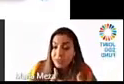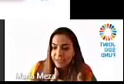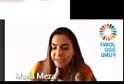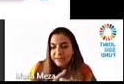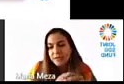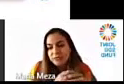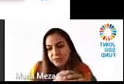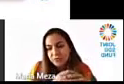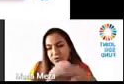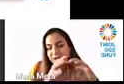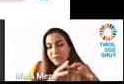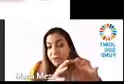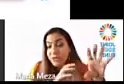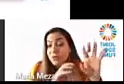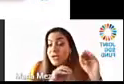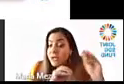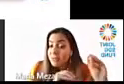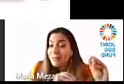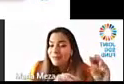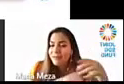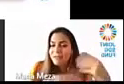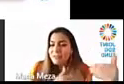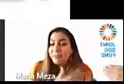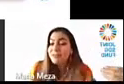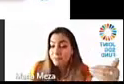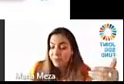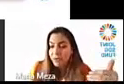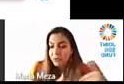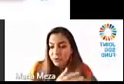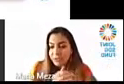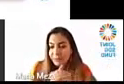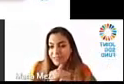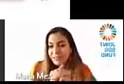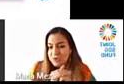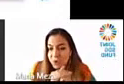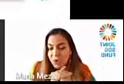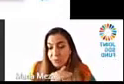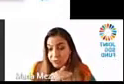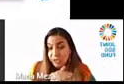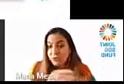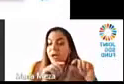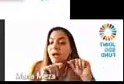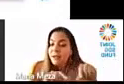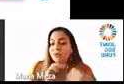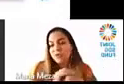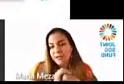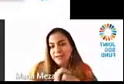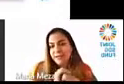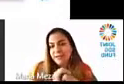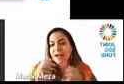is also very interesting and in fact, in the form there is a part that says that they have participated in some other training or project This is where you have to